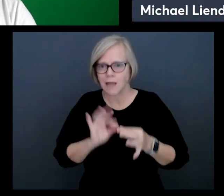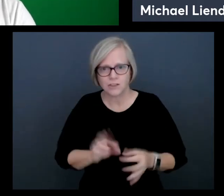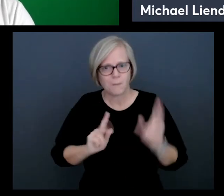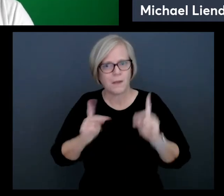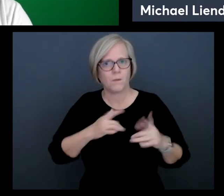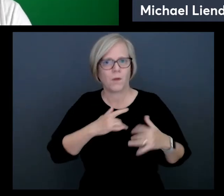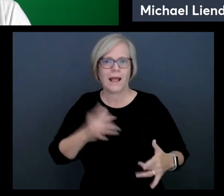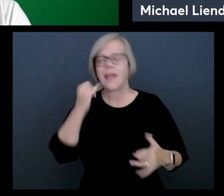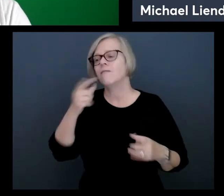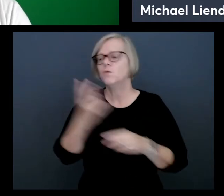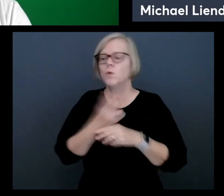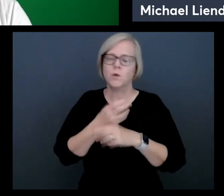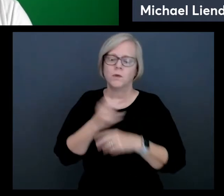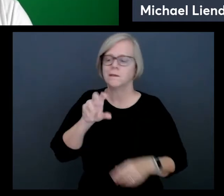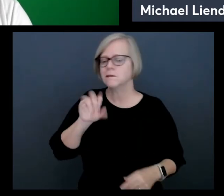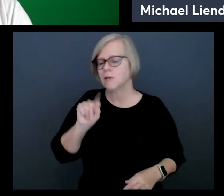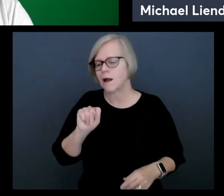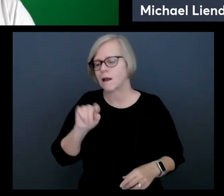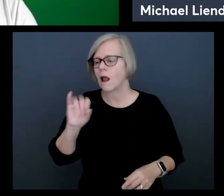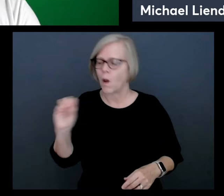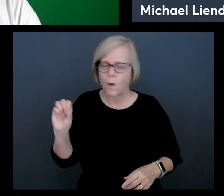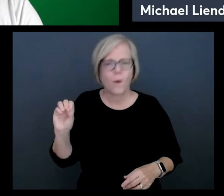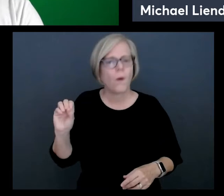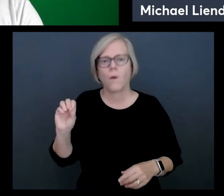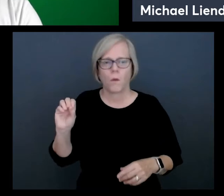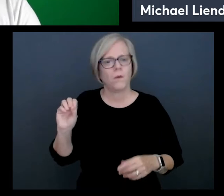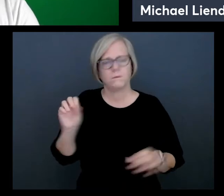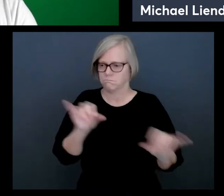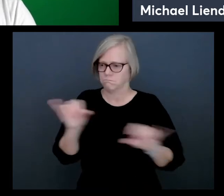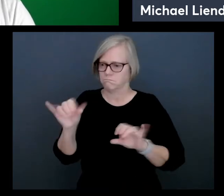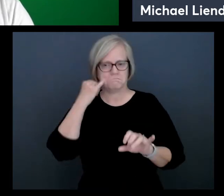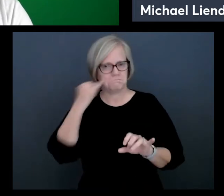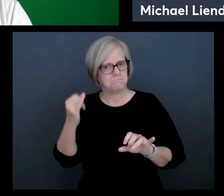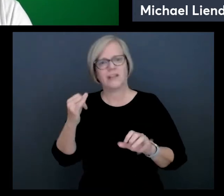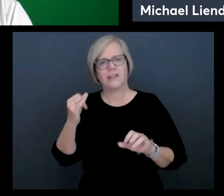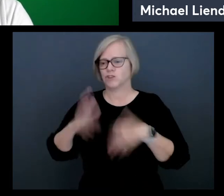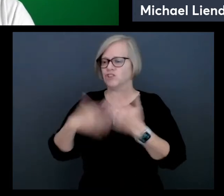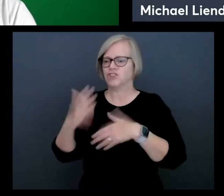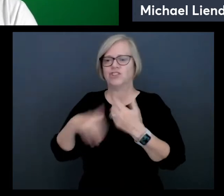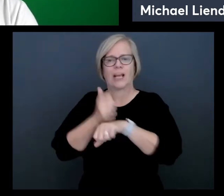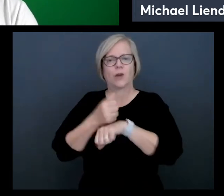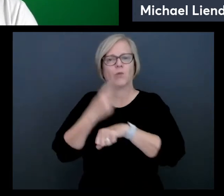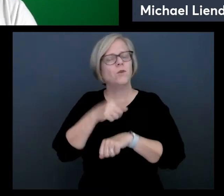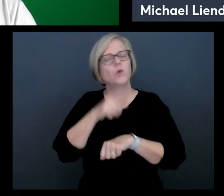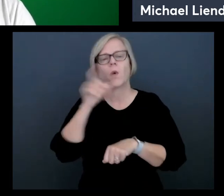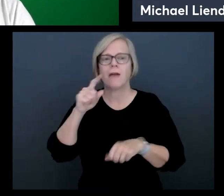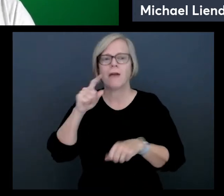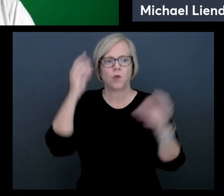that a lot of folks are used to, if you use something like Socket.IO, and we just generate all of that stuff for you.